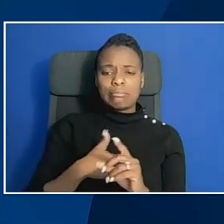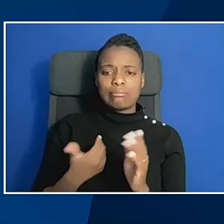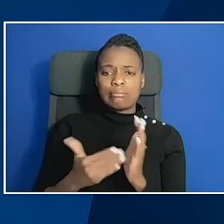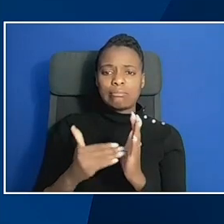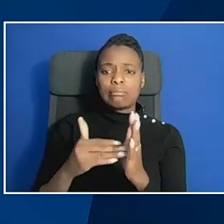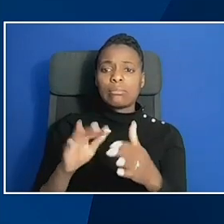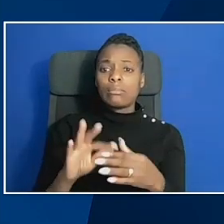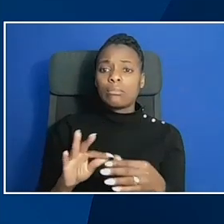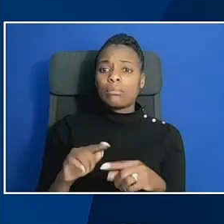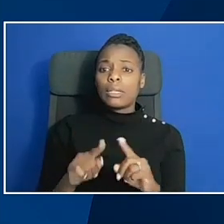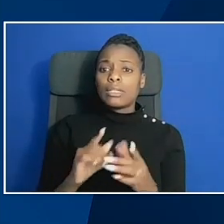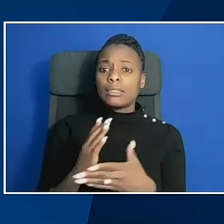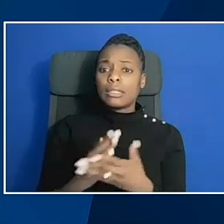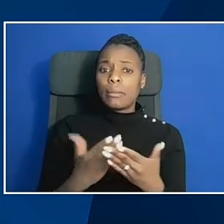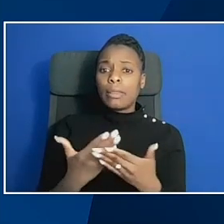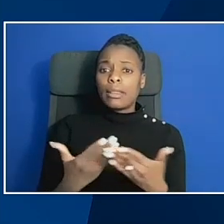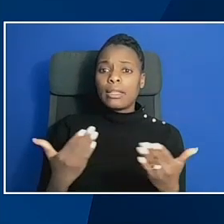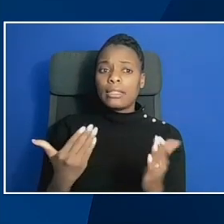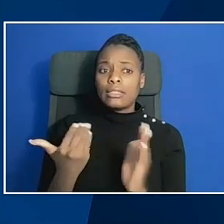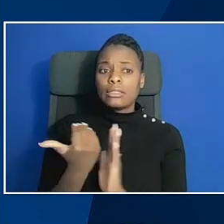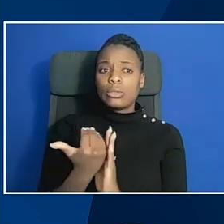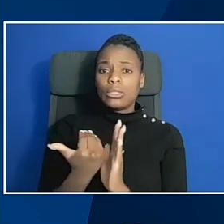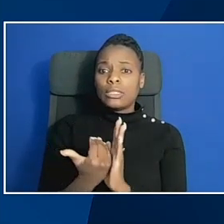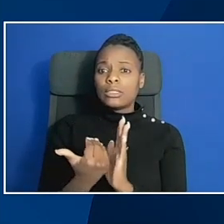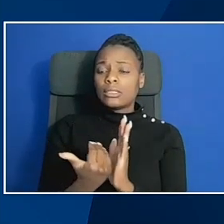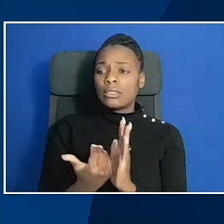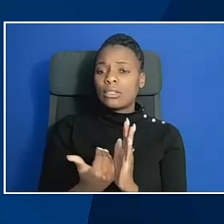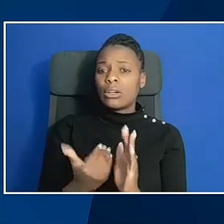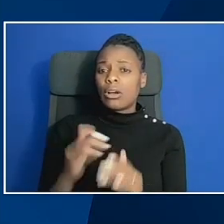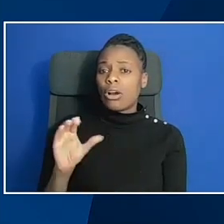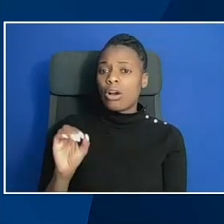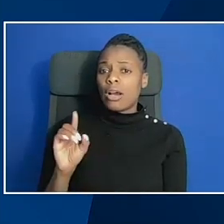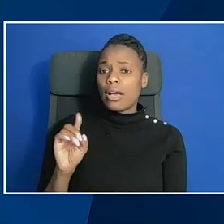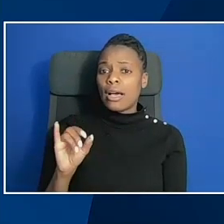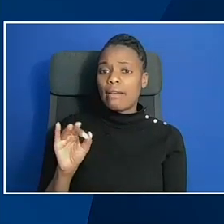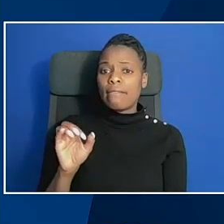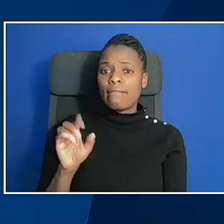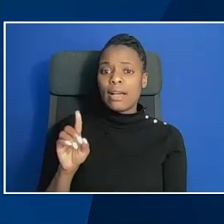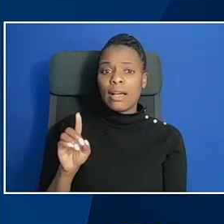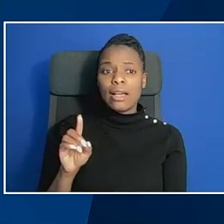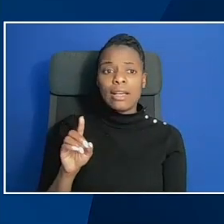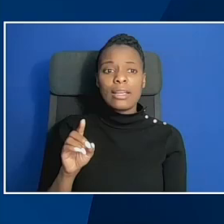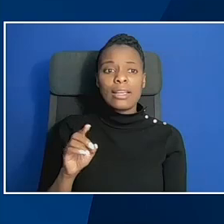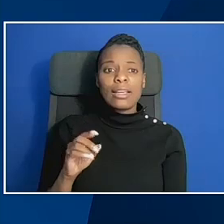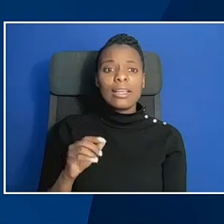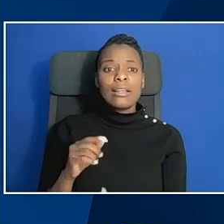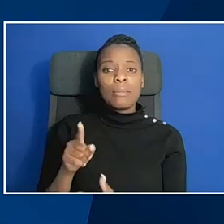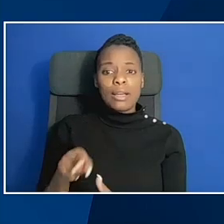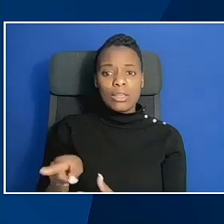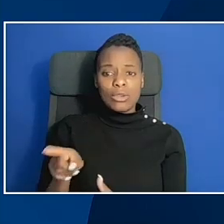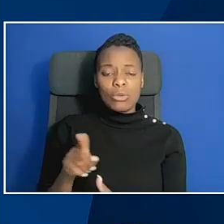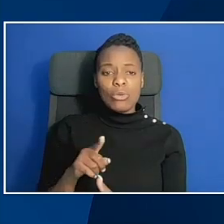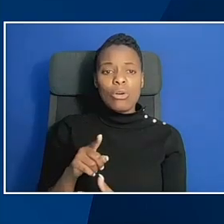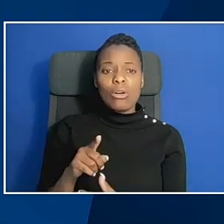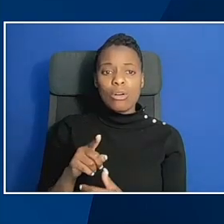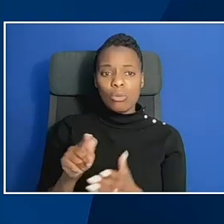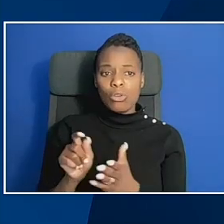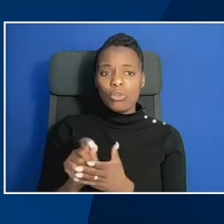listed off actually did get codified by some of you, in fact, maybe you were part of that Carolyn, like, some of you when you wrote the rules that go into effect, I